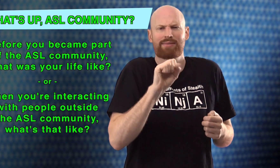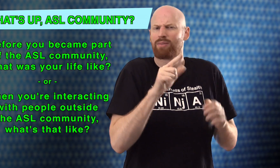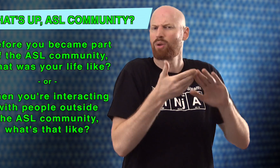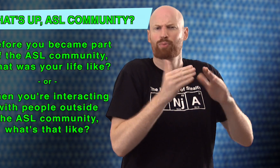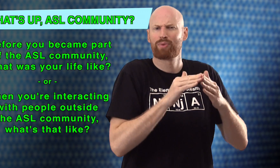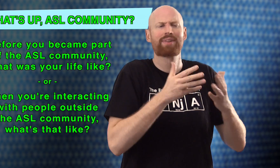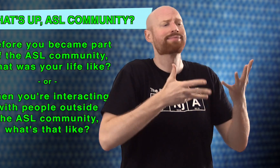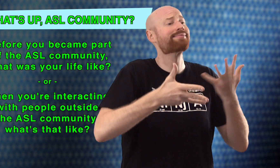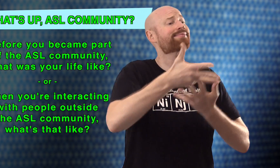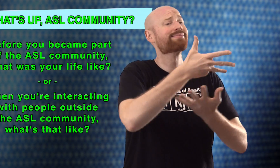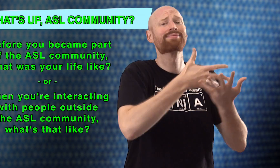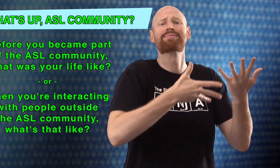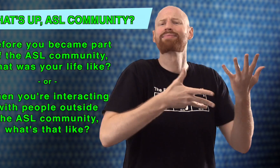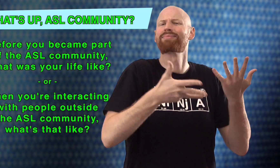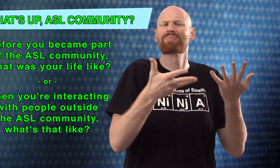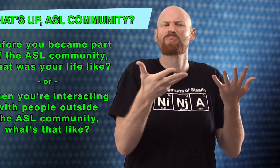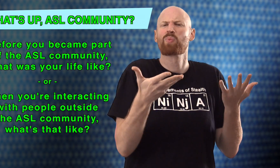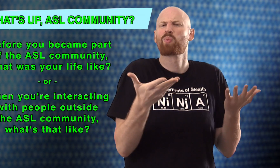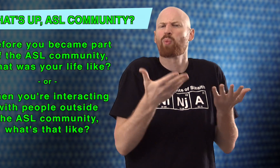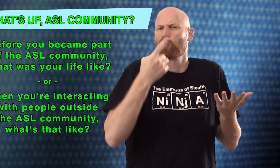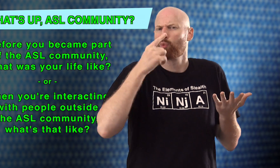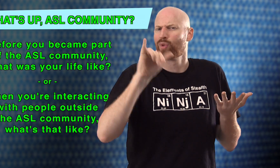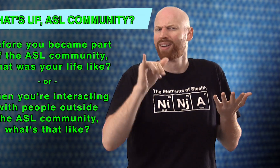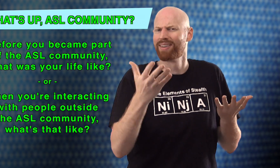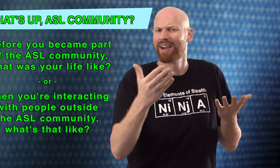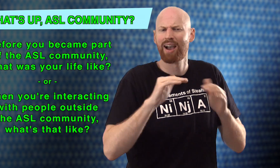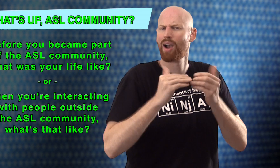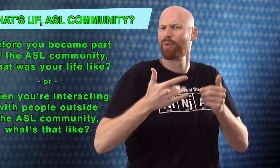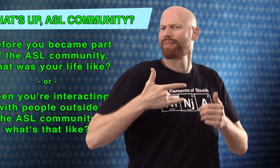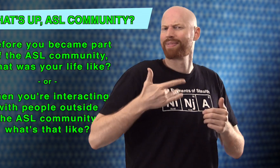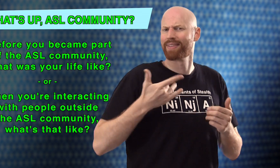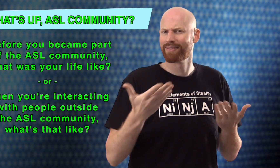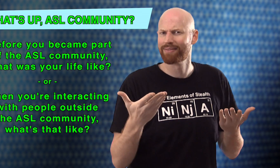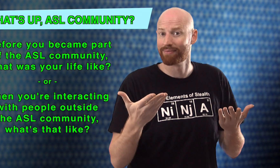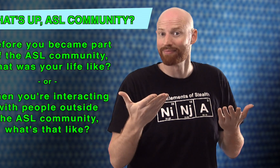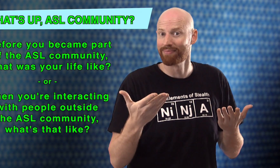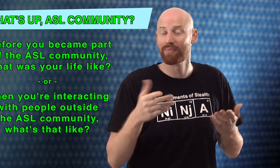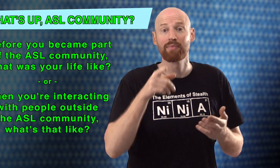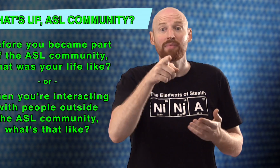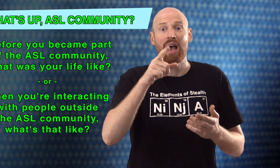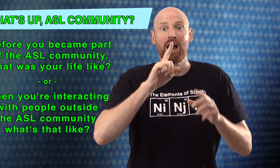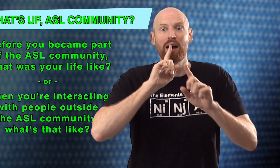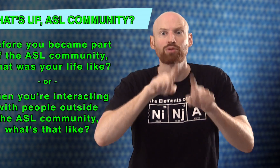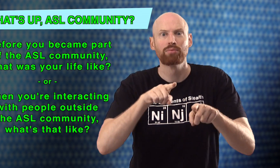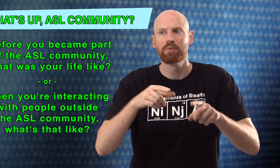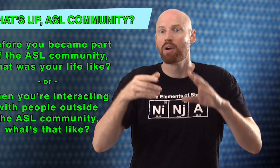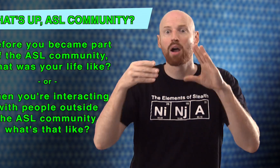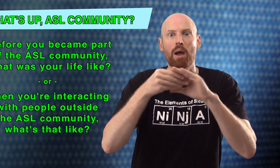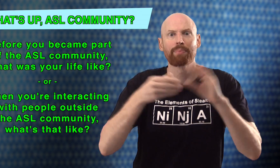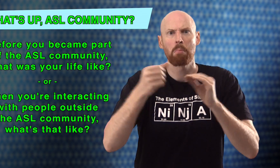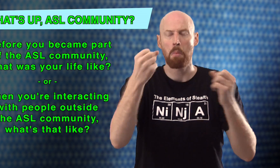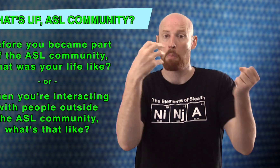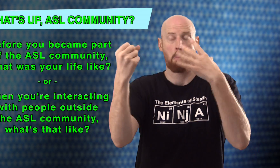ASL Community, what was that experience like? How did it make you feel?" The answers and comments that I got